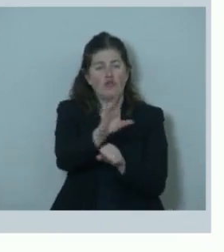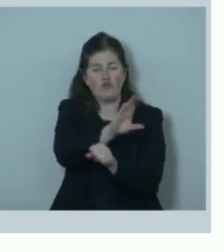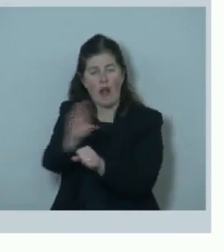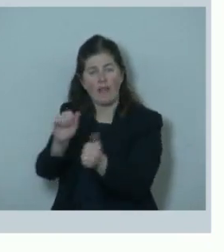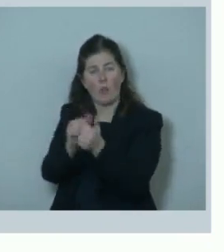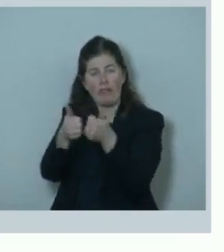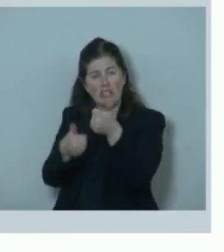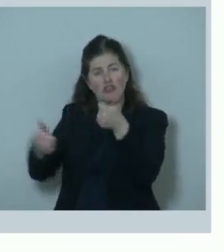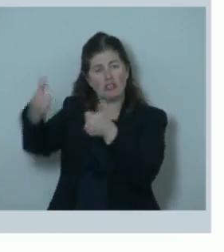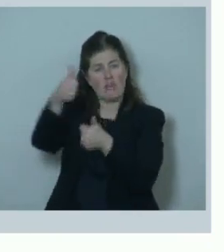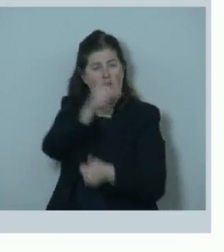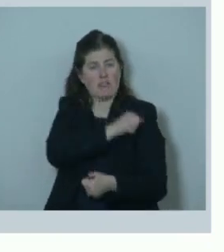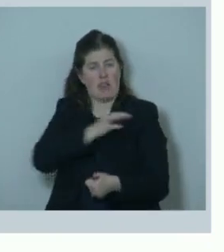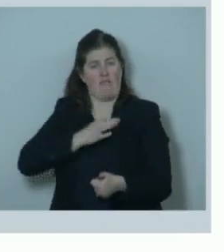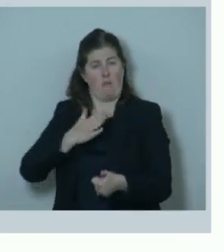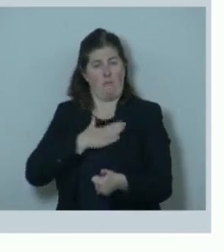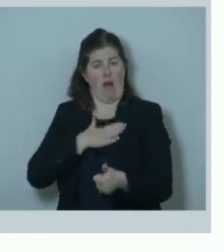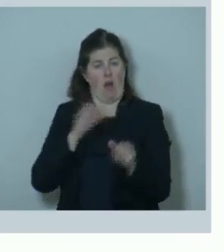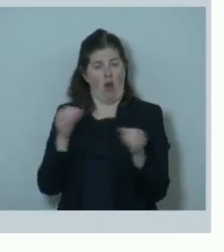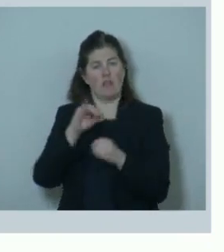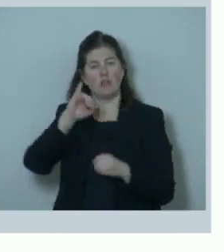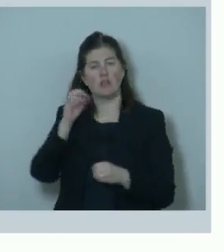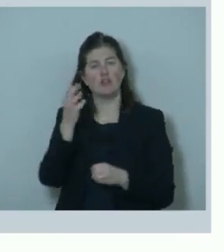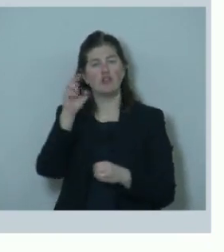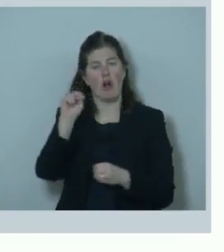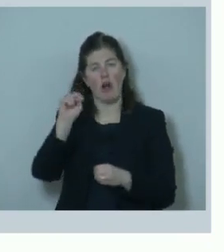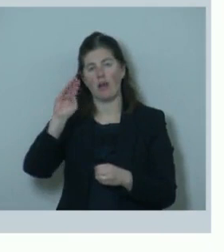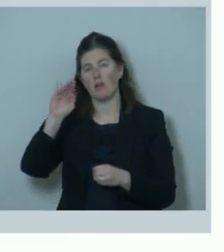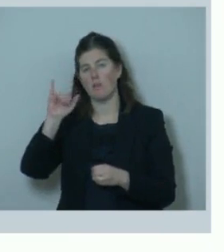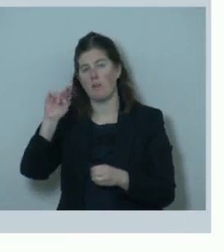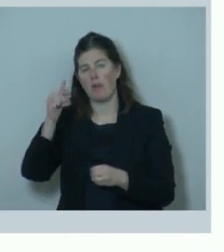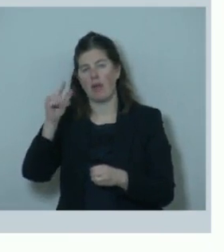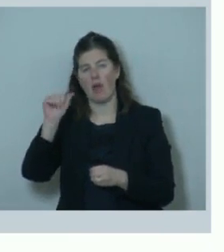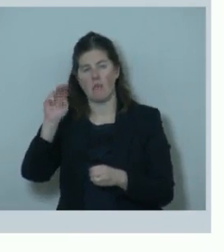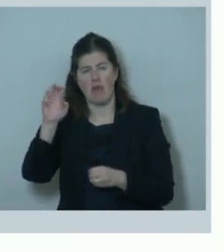TWO, WE WANT TO COUNCIL OF MAYORS, BIPARTISAN MAYORS.